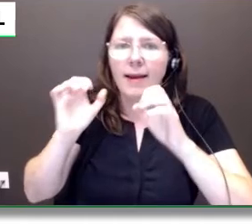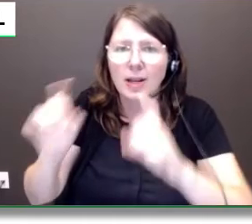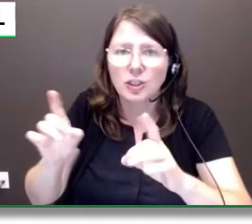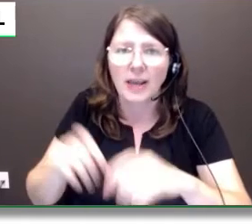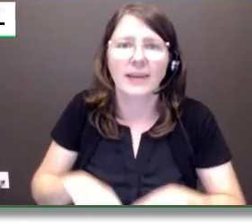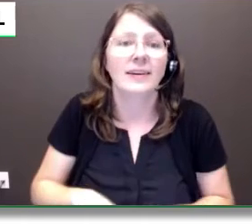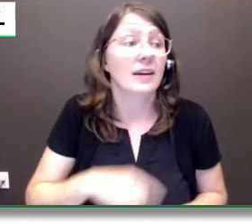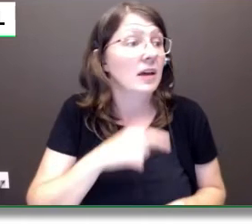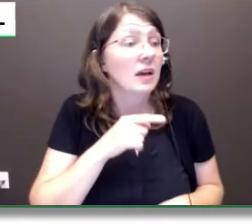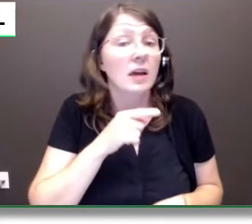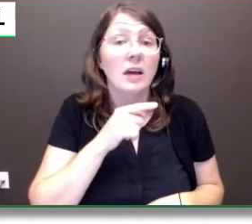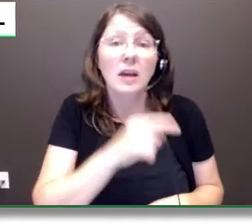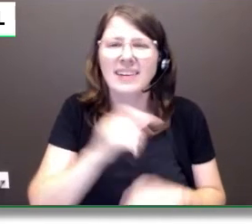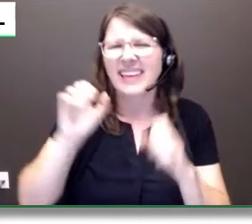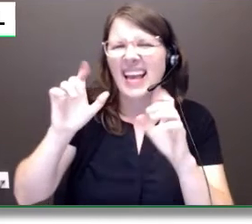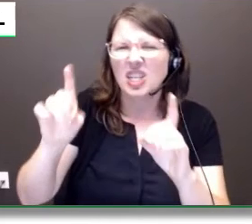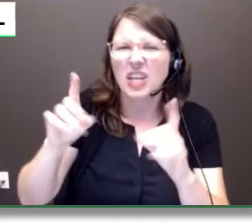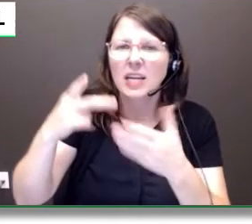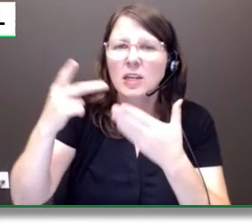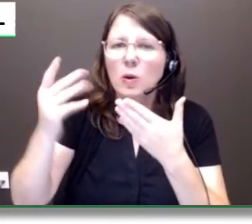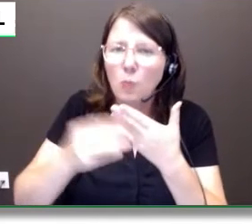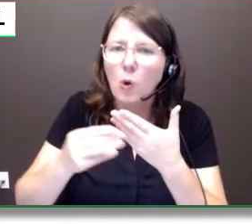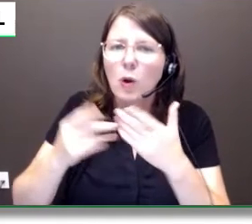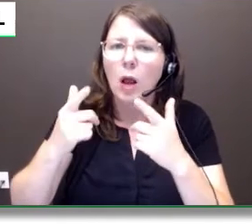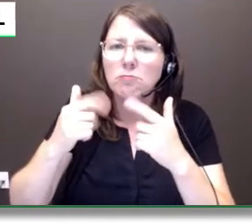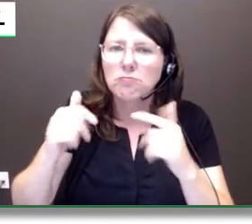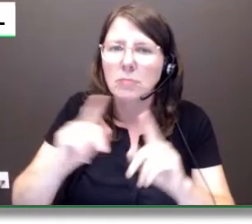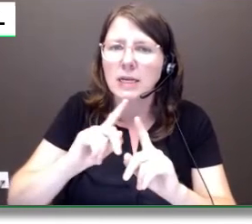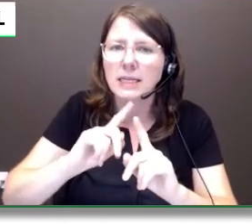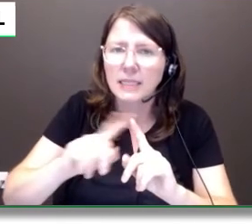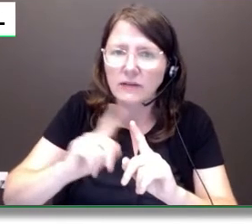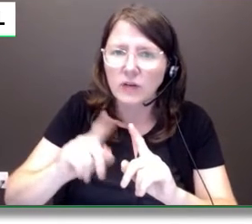through those educational means at maybe booths or other